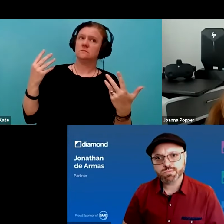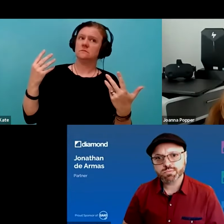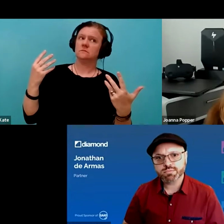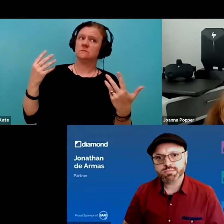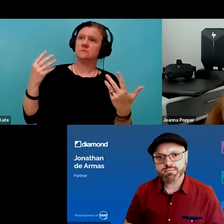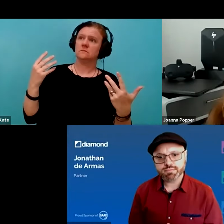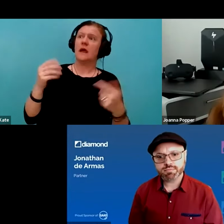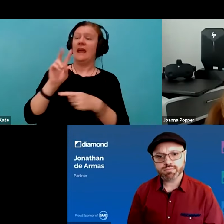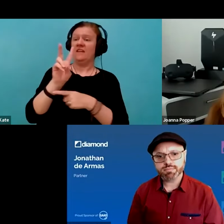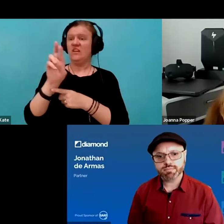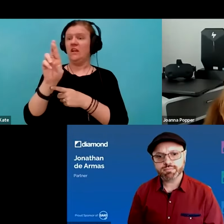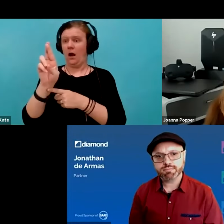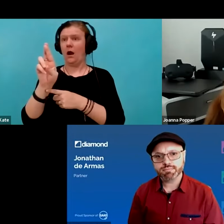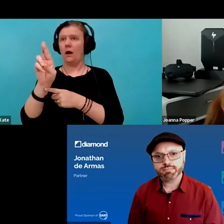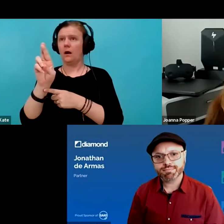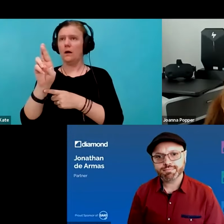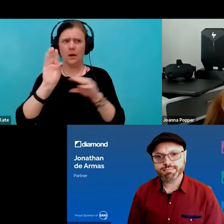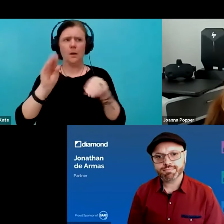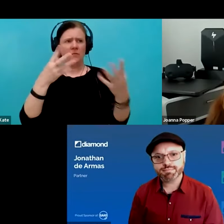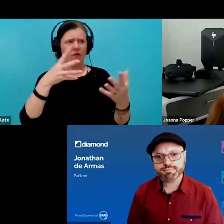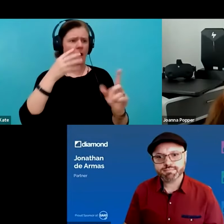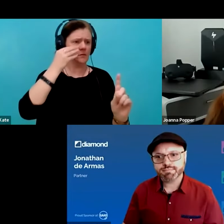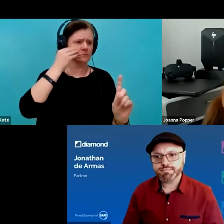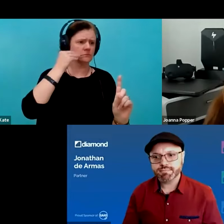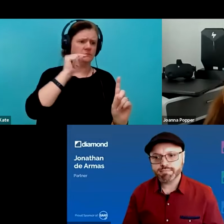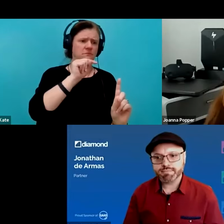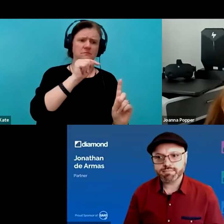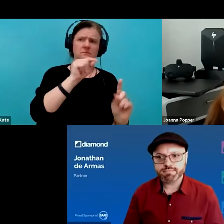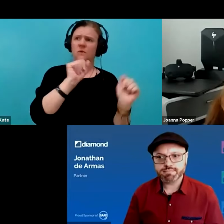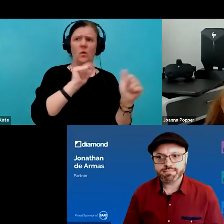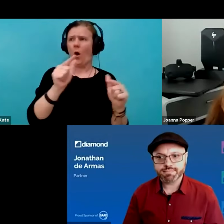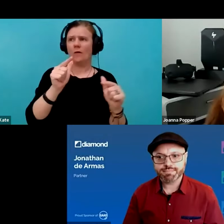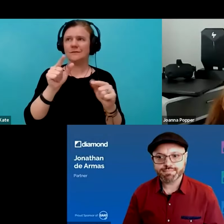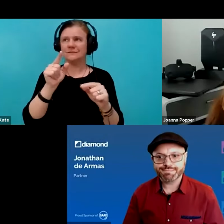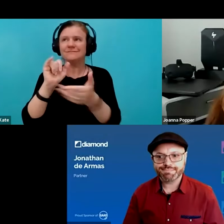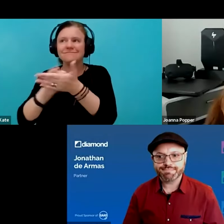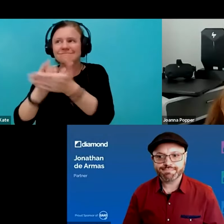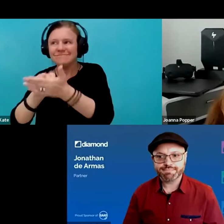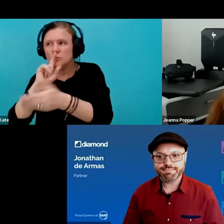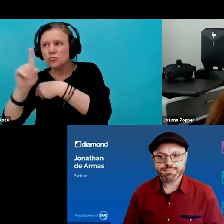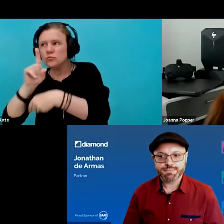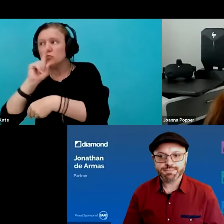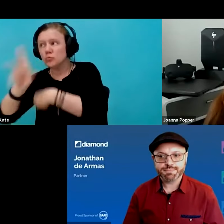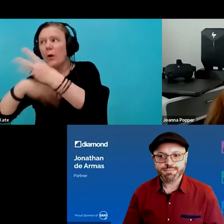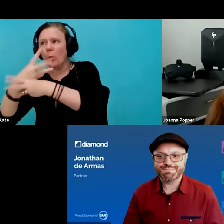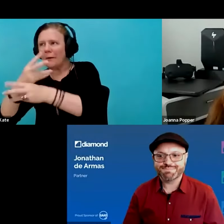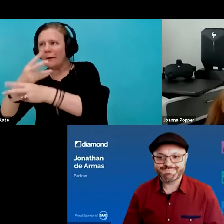provide us providers experiences that Joanna Popper: All of us can't happen in the world today, you know, we're, we're,